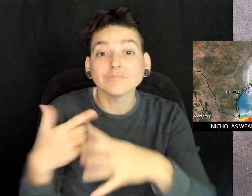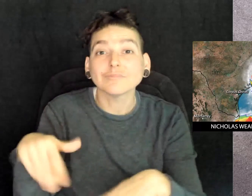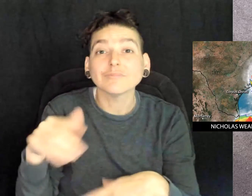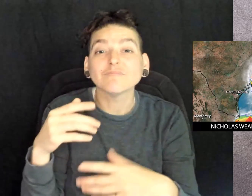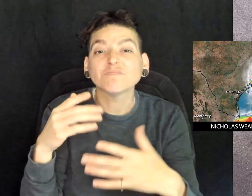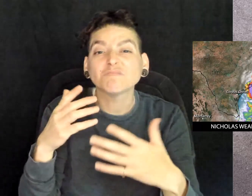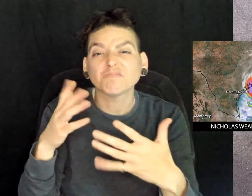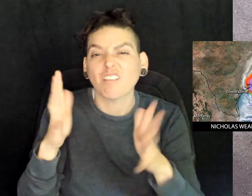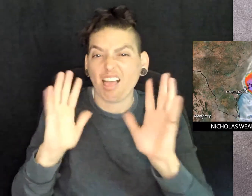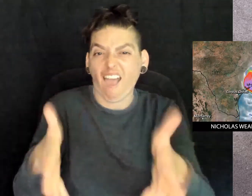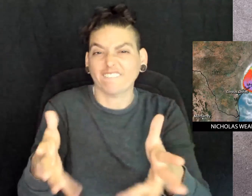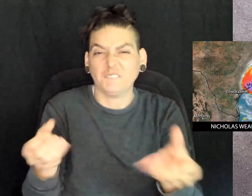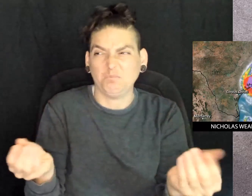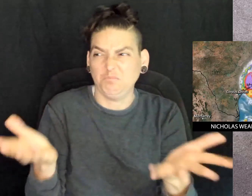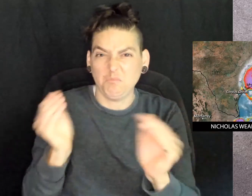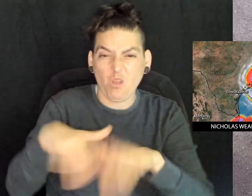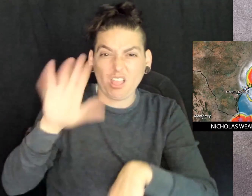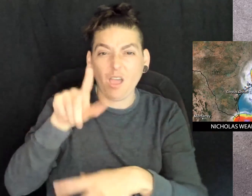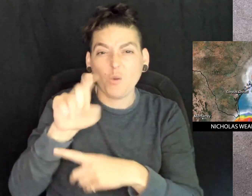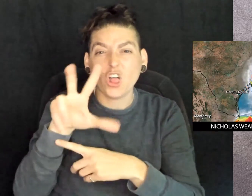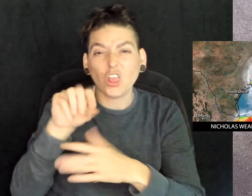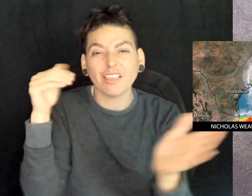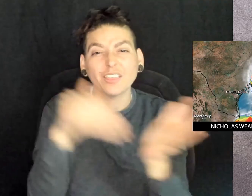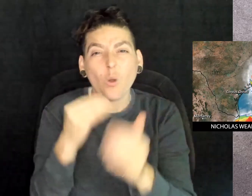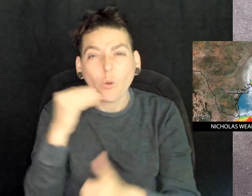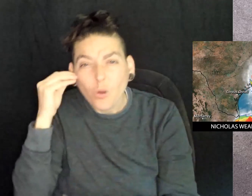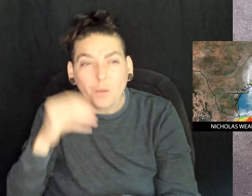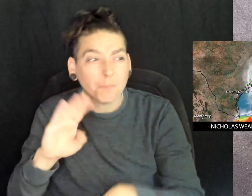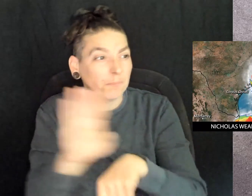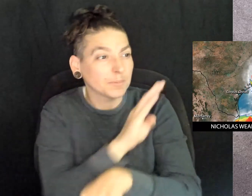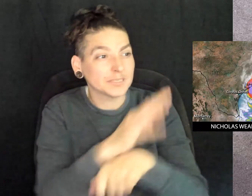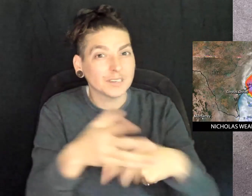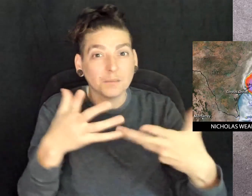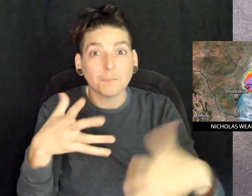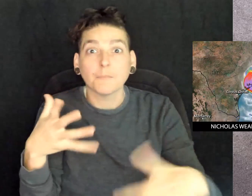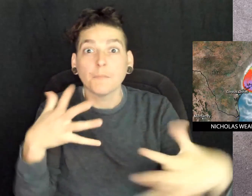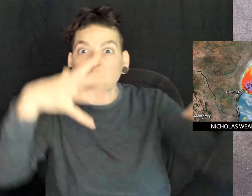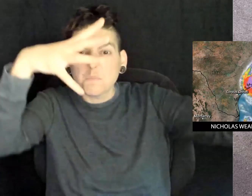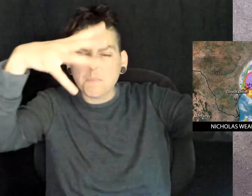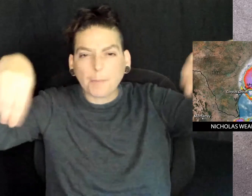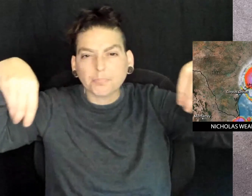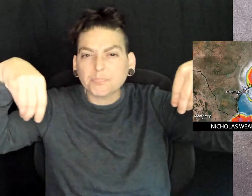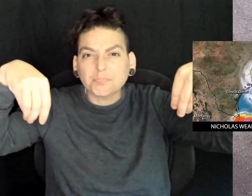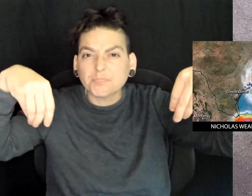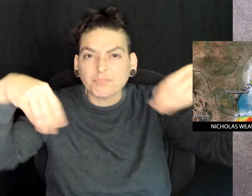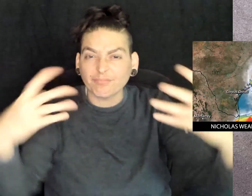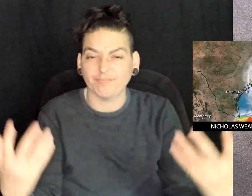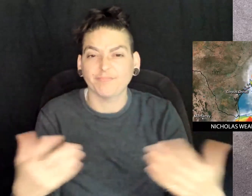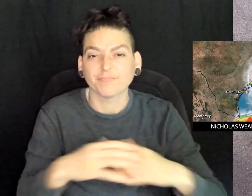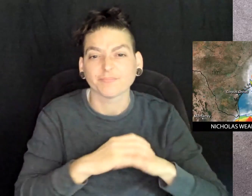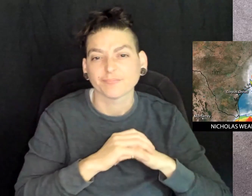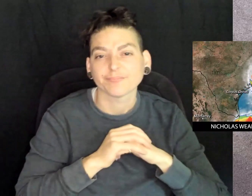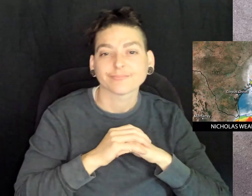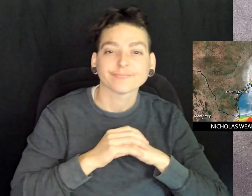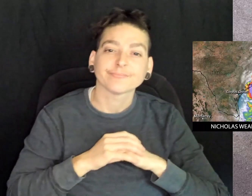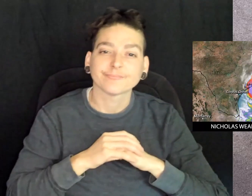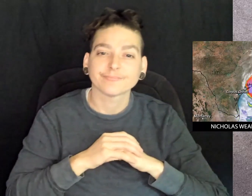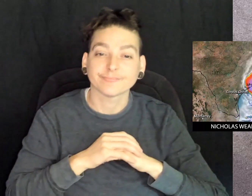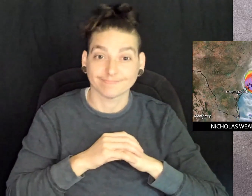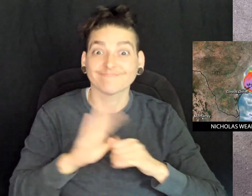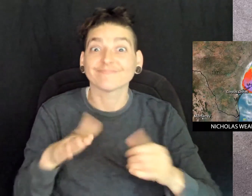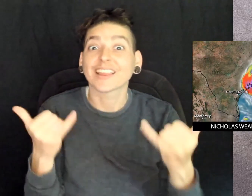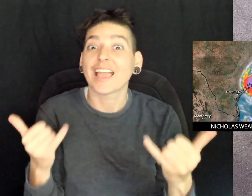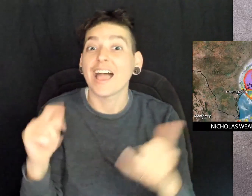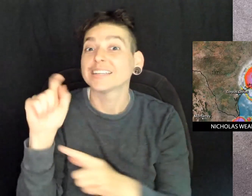up to 18 inches and has so far left more than 130,000 homes and businesses without power